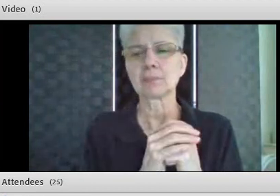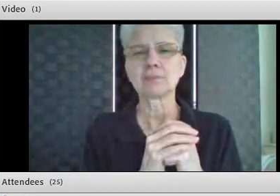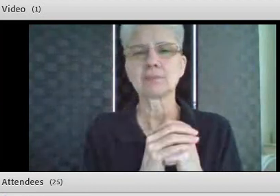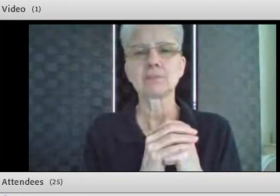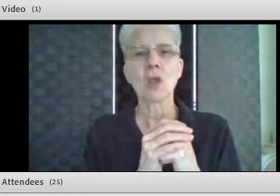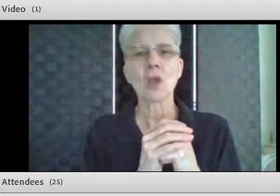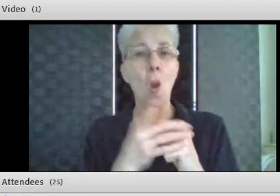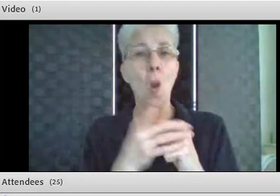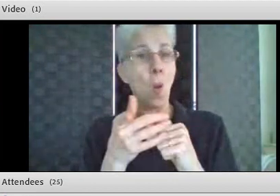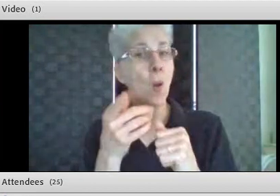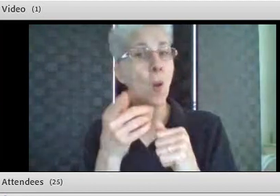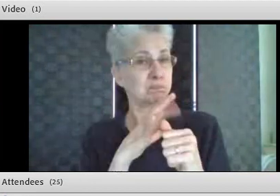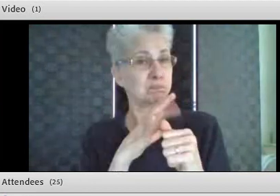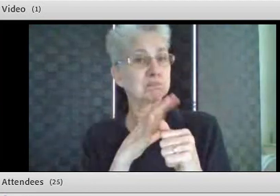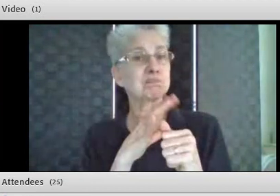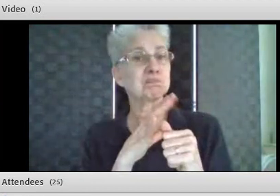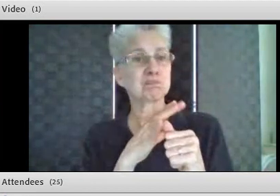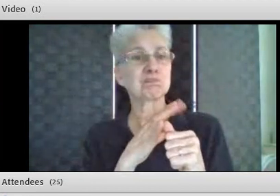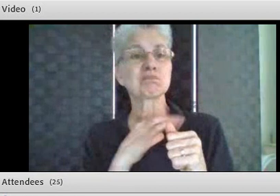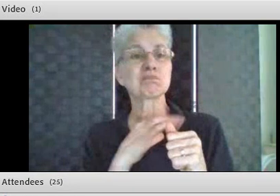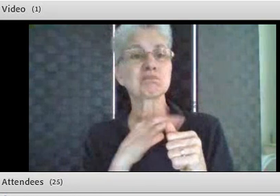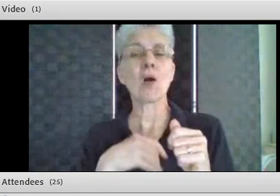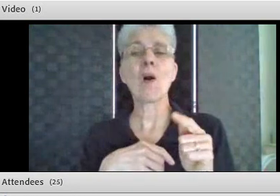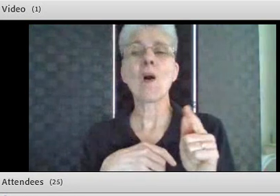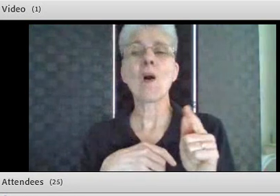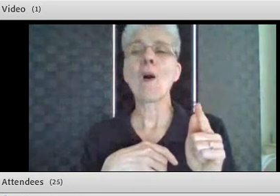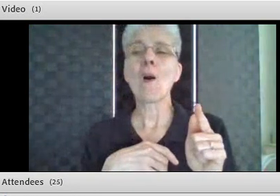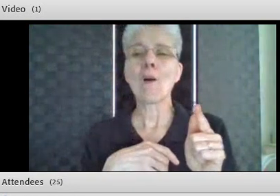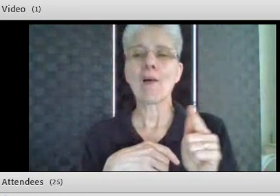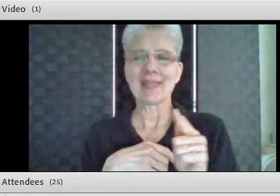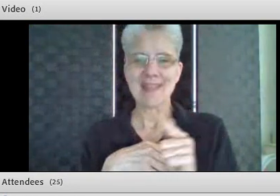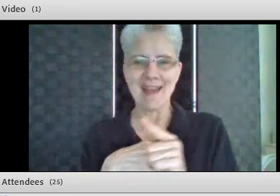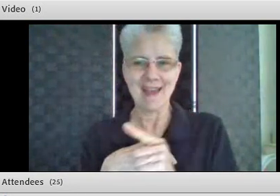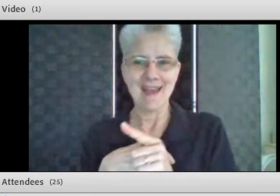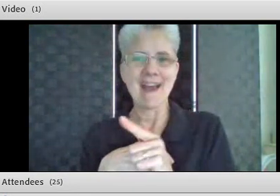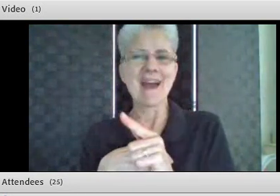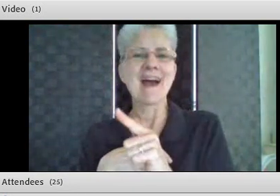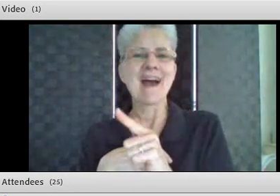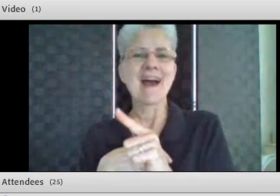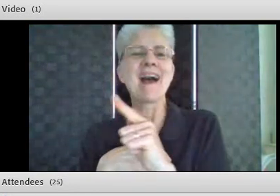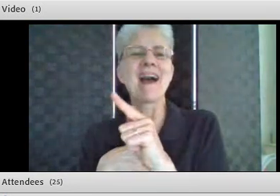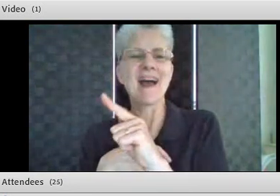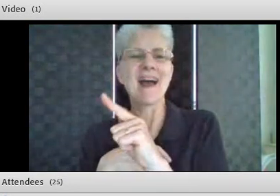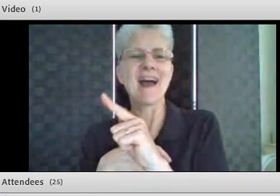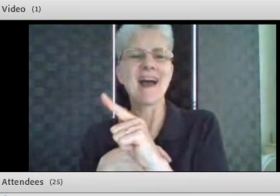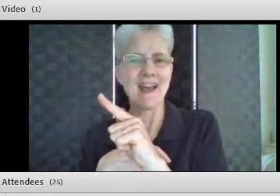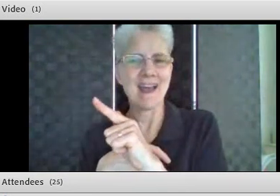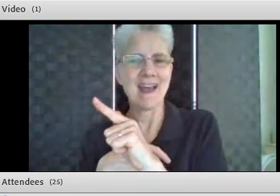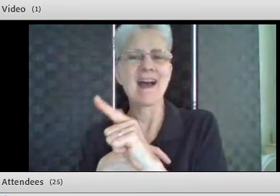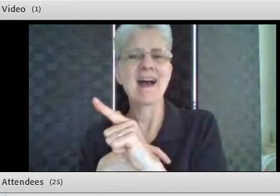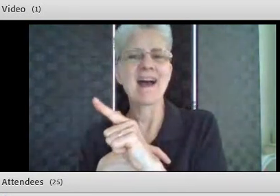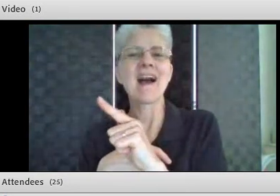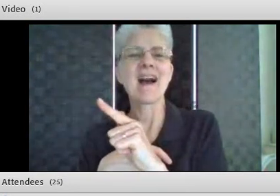If you're kind of in the middle -- If the draw tool isn't working for you, you can also just type it in the chat box. Ryan: Yeah, oh, very good. Look at that.